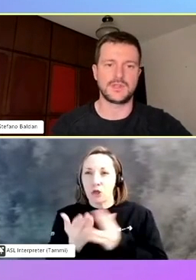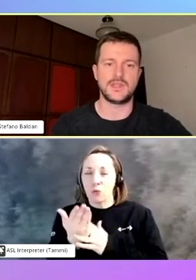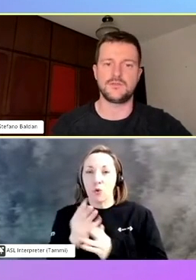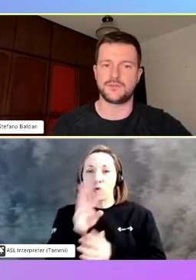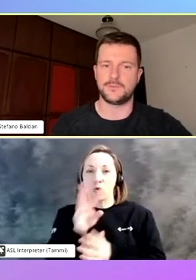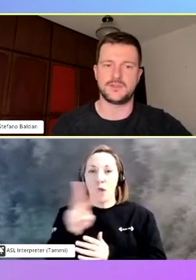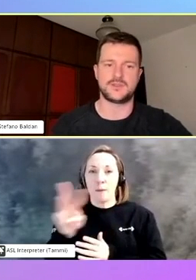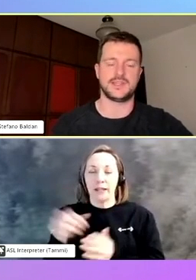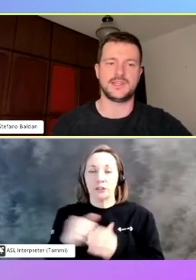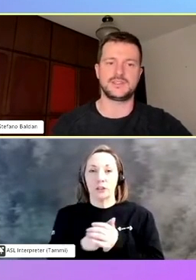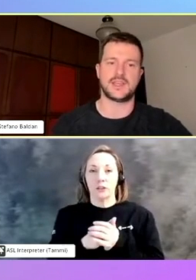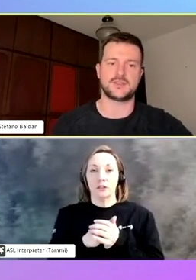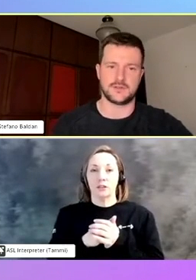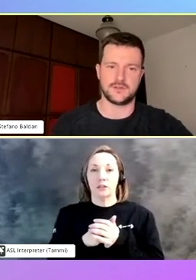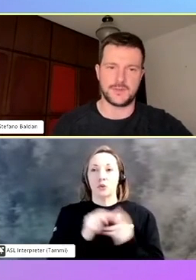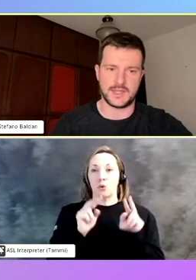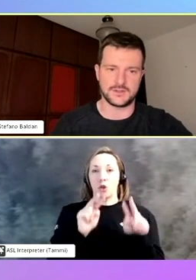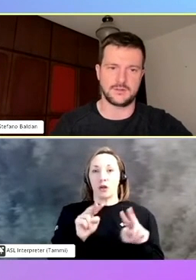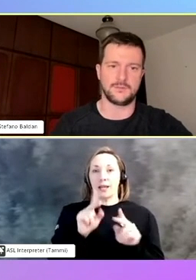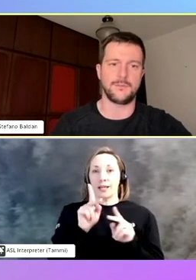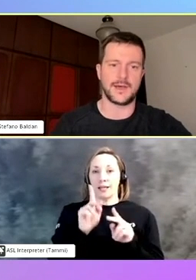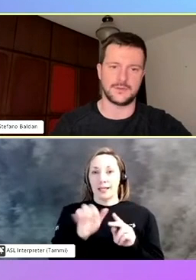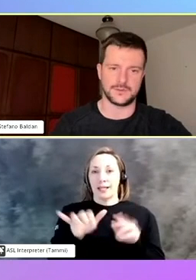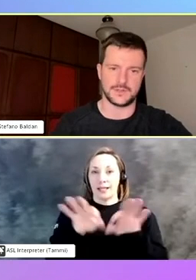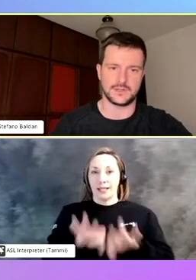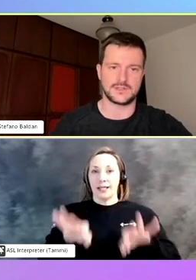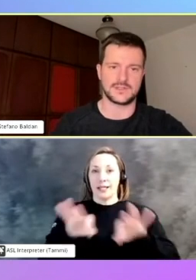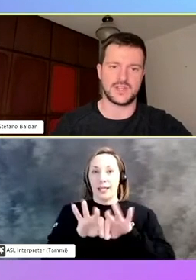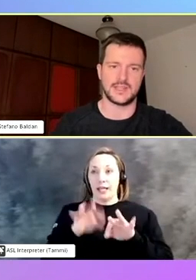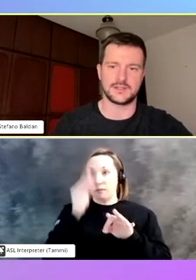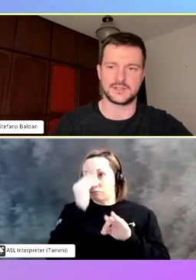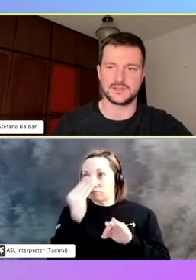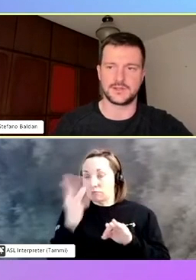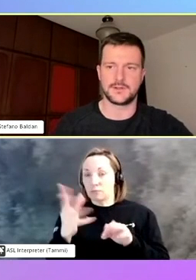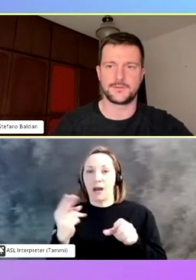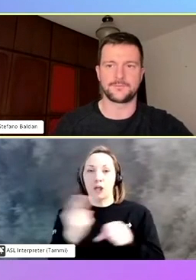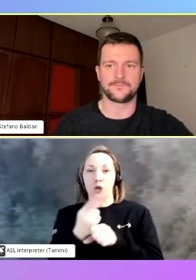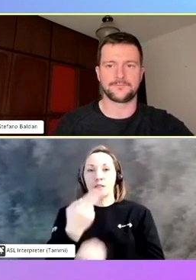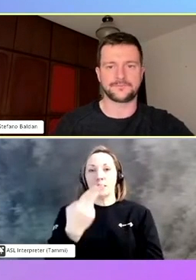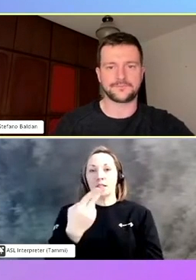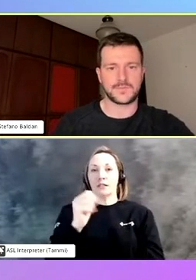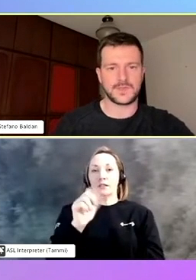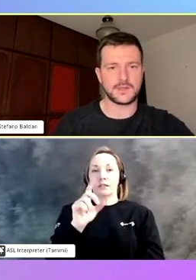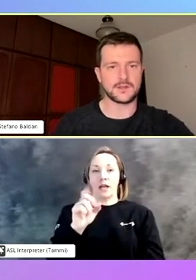from apple at the iOS perspective where I worked with internal iOS guidelines and a spotify